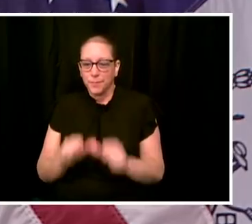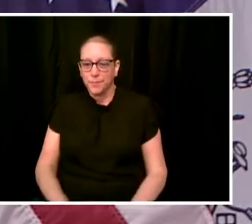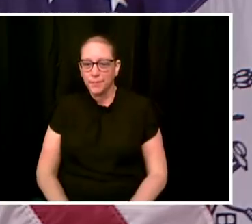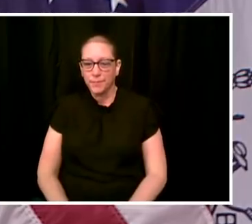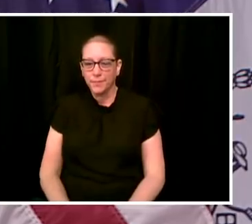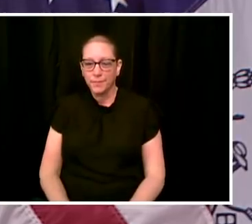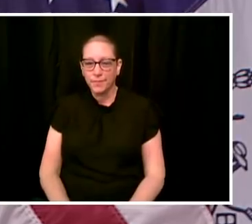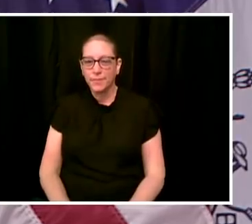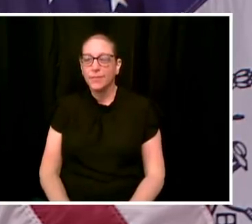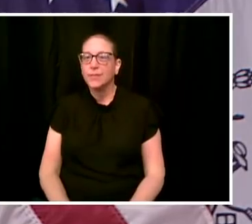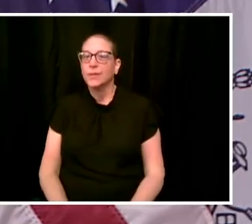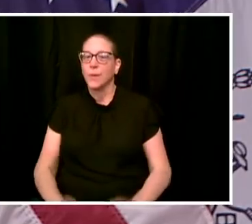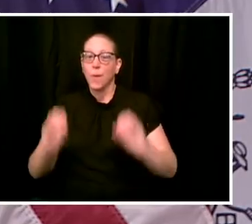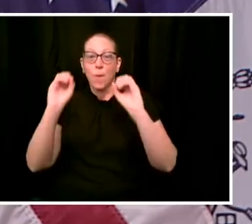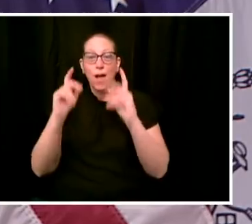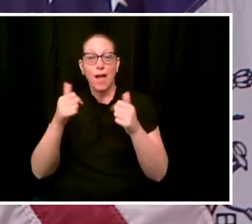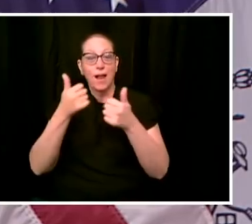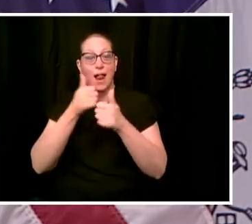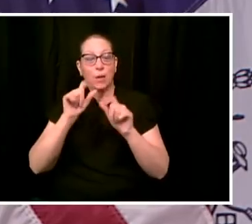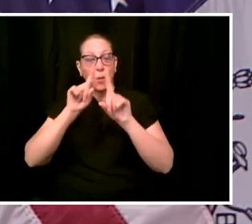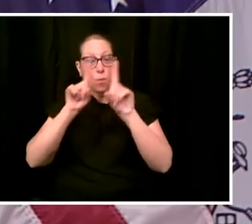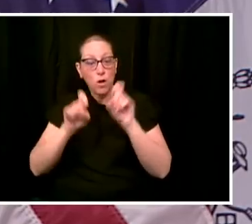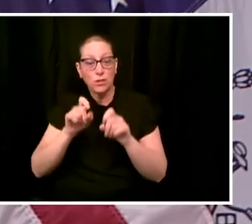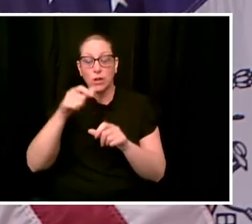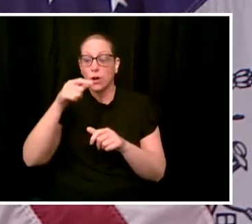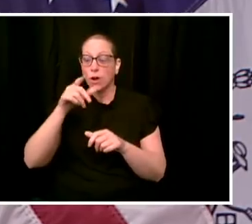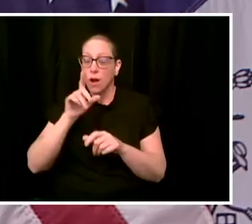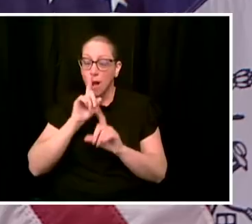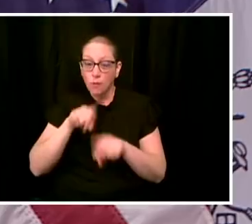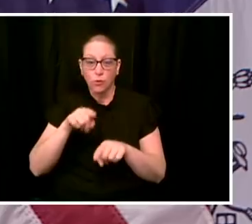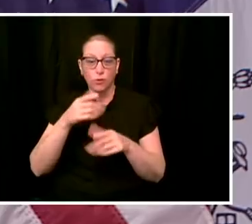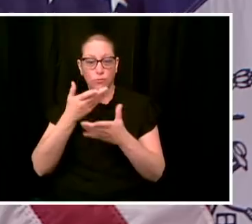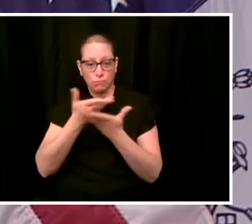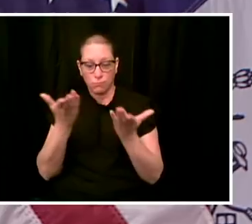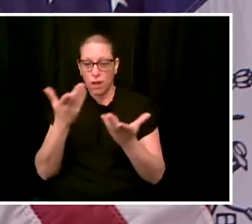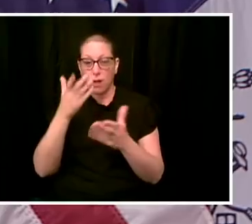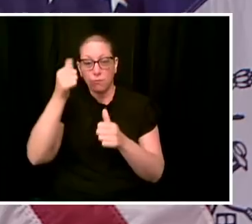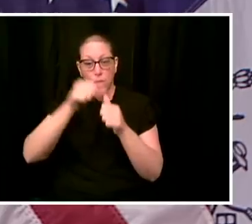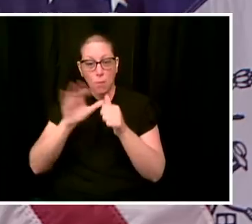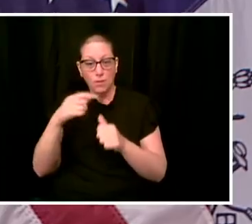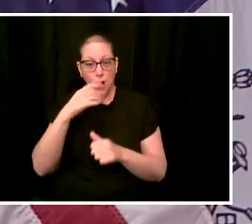[ SPEAKING IN SPAN IRK ] WITH THAT, WE WILL TNUR TOOUR COLLEAGUES IN THE